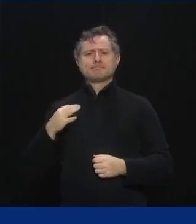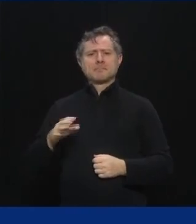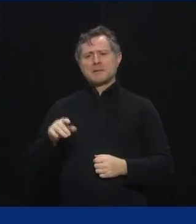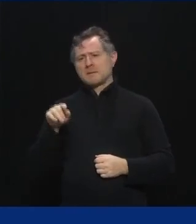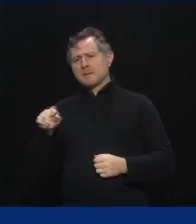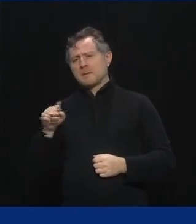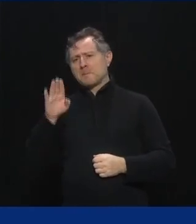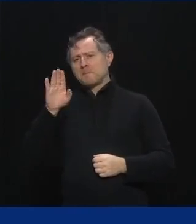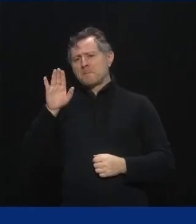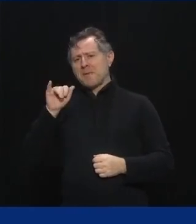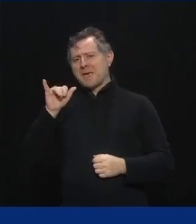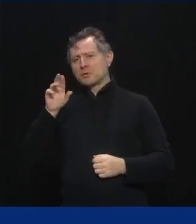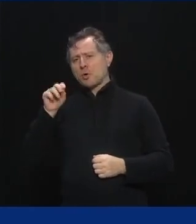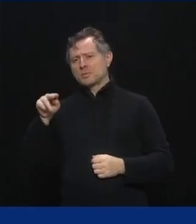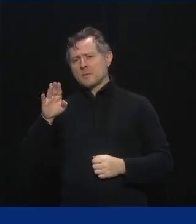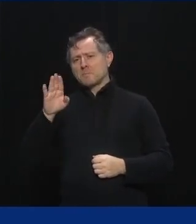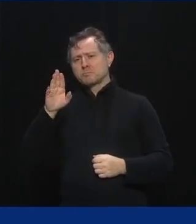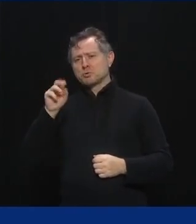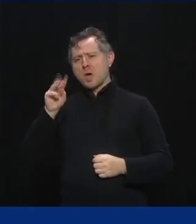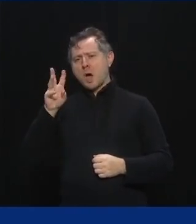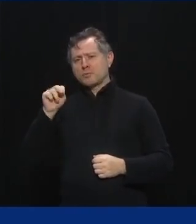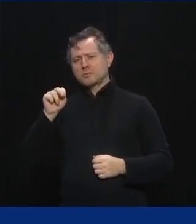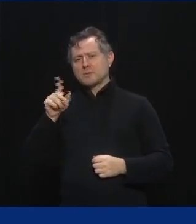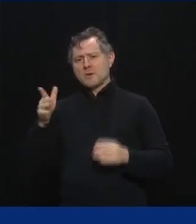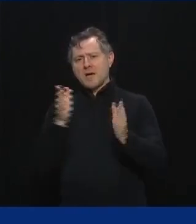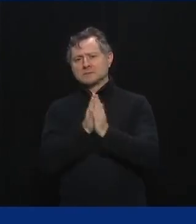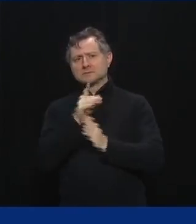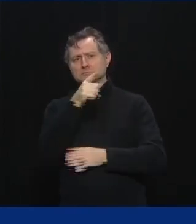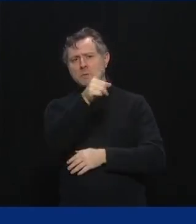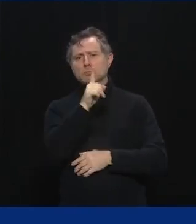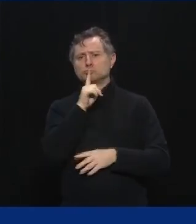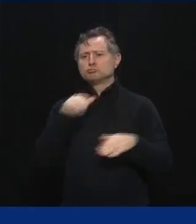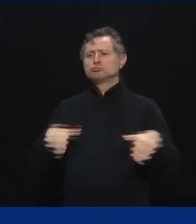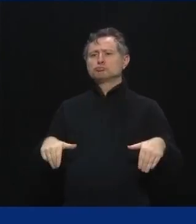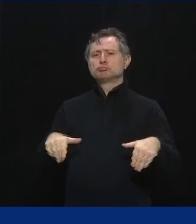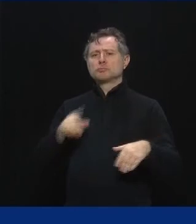FIRST, WHY WON'T YOU SAY THAT YOU WILL SUPPORT THE DEMOCRATIC NOMINEE?